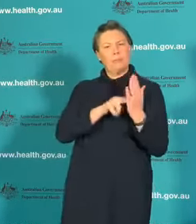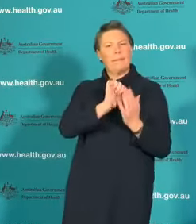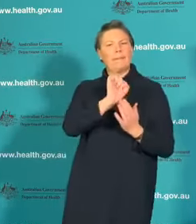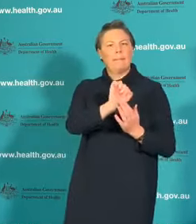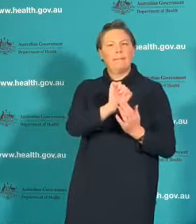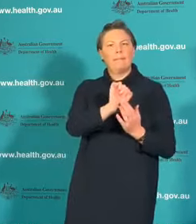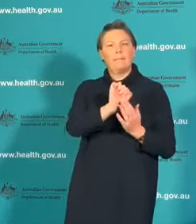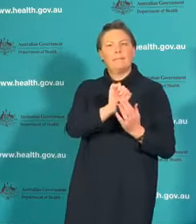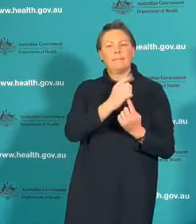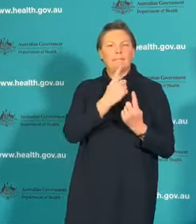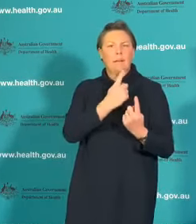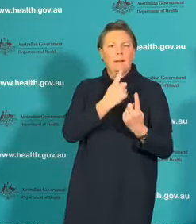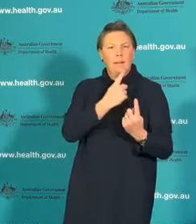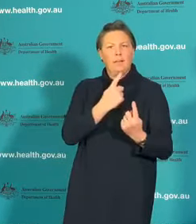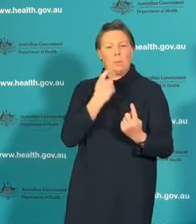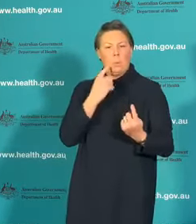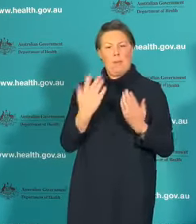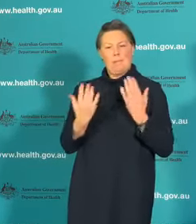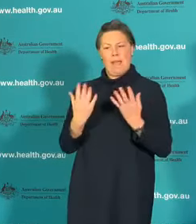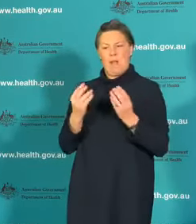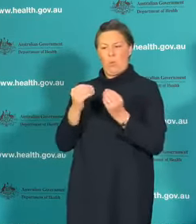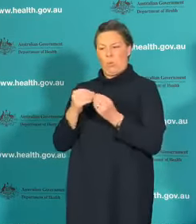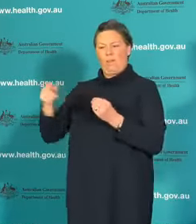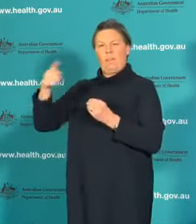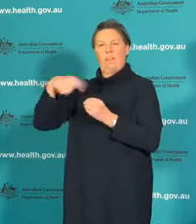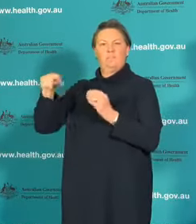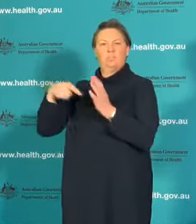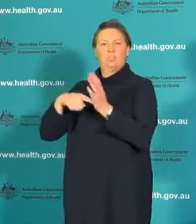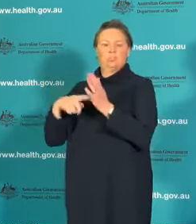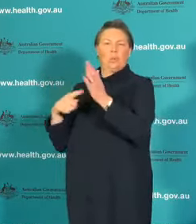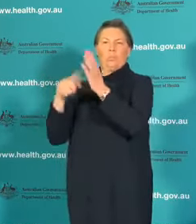and the national advice. Any additional questions?